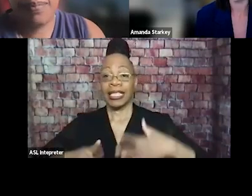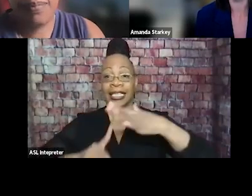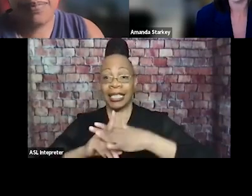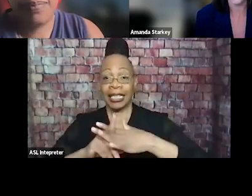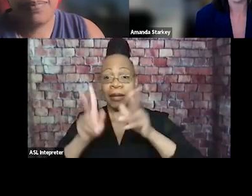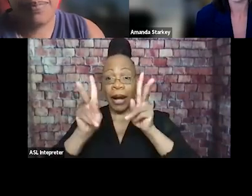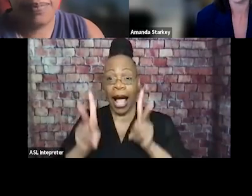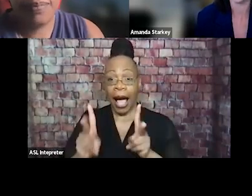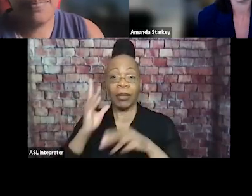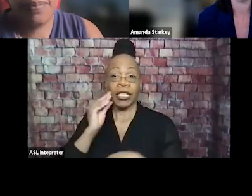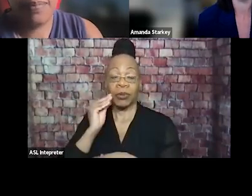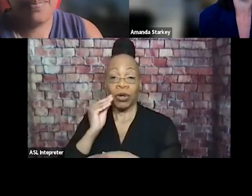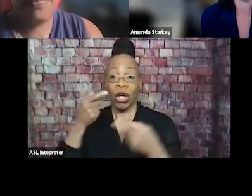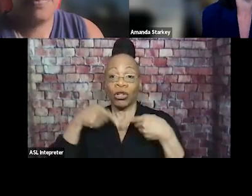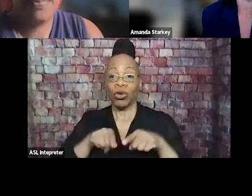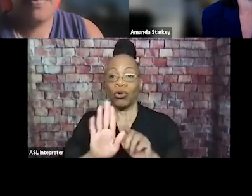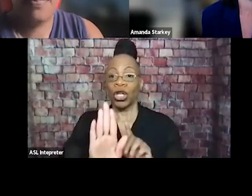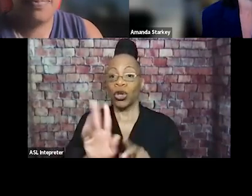and your observations of their functioning.